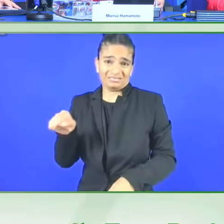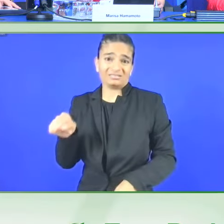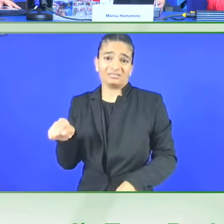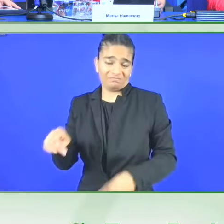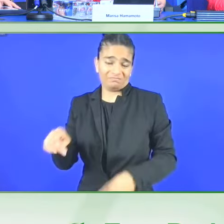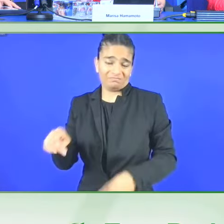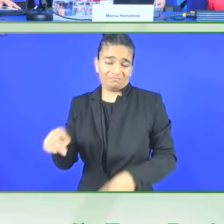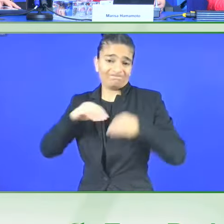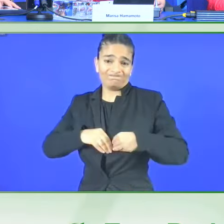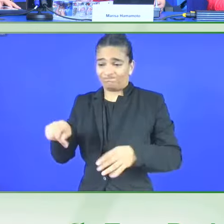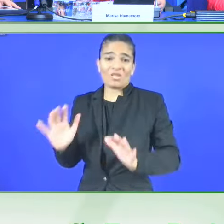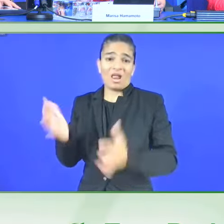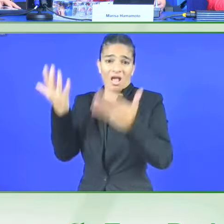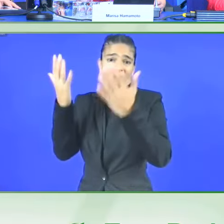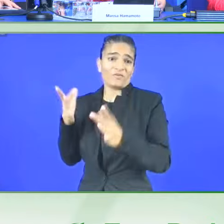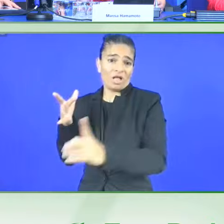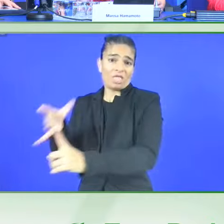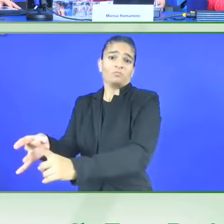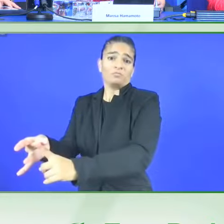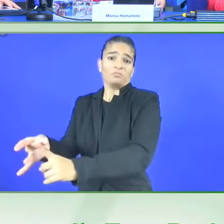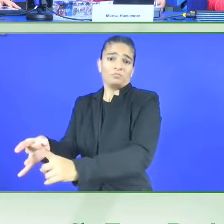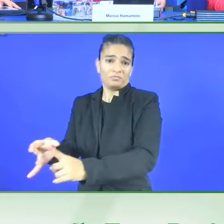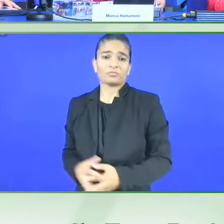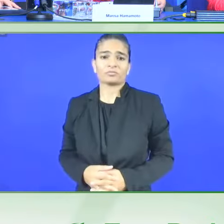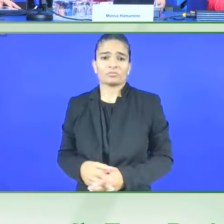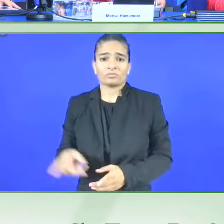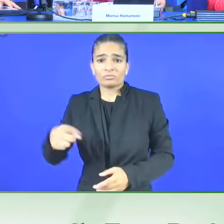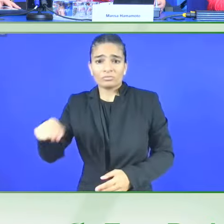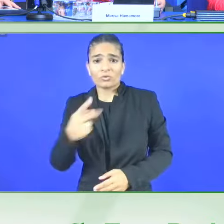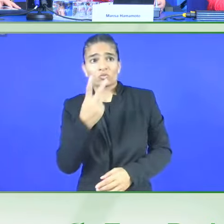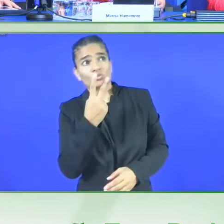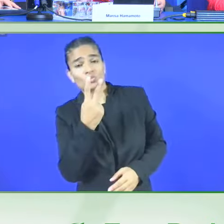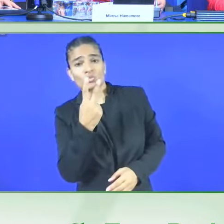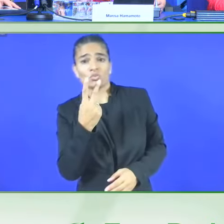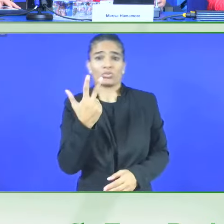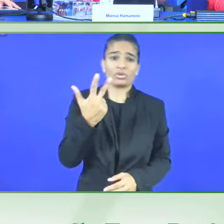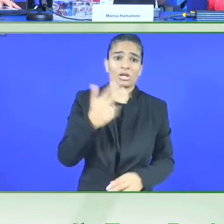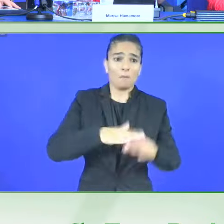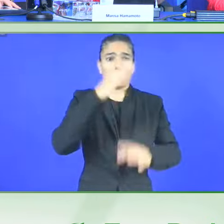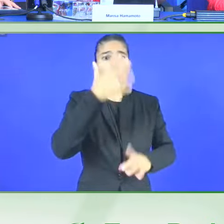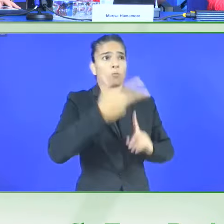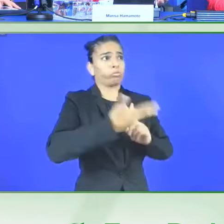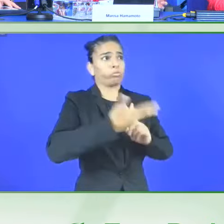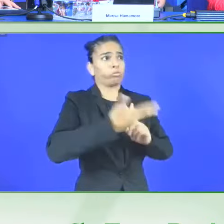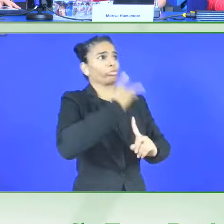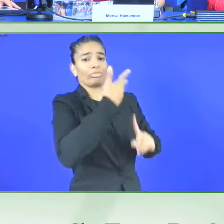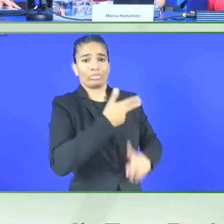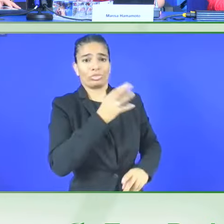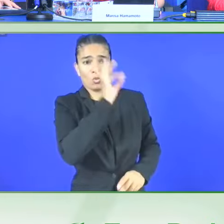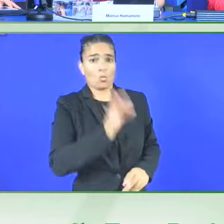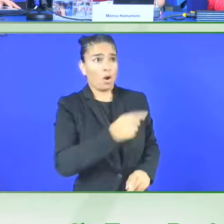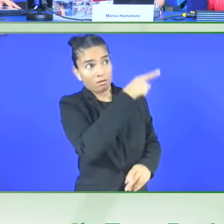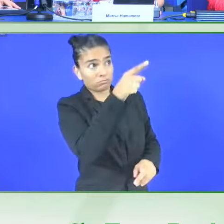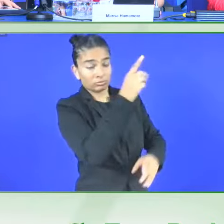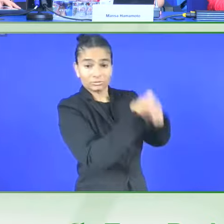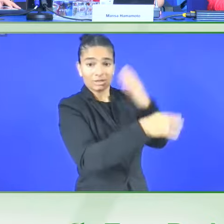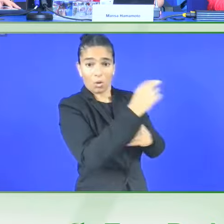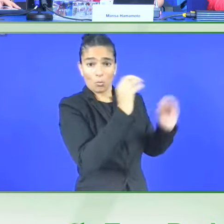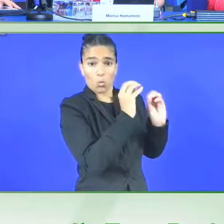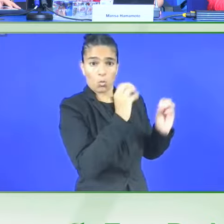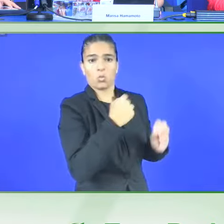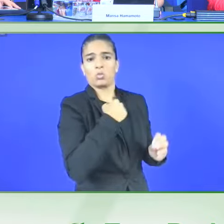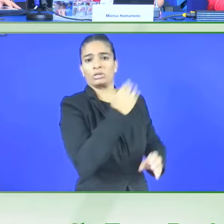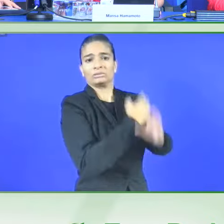hair, today I am wearing a red and purple jumpsuit.